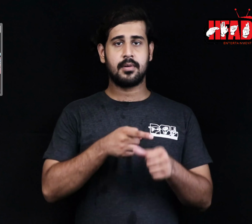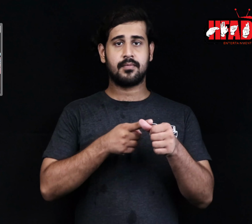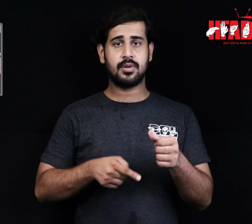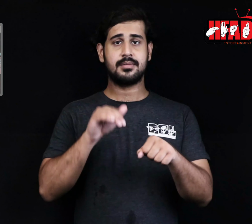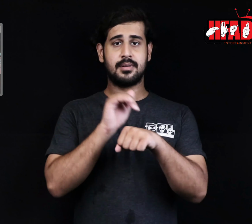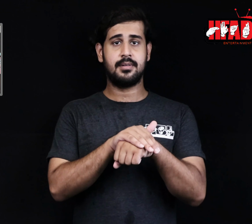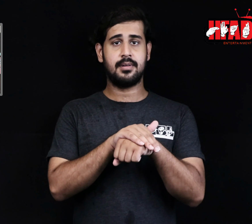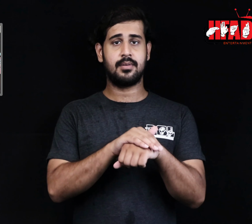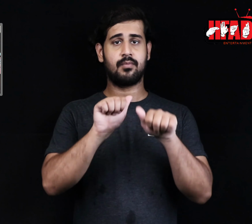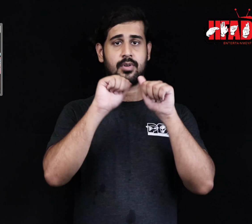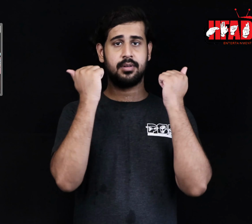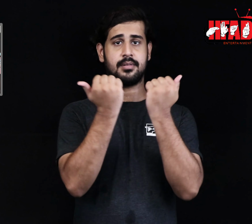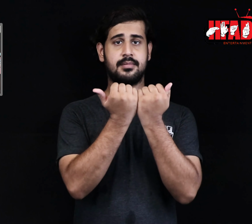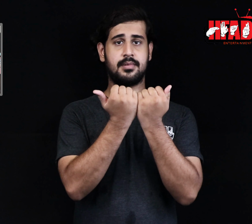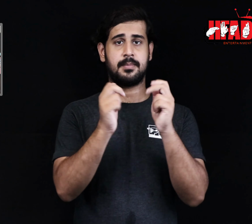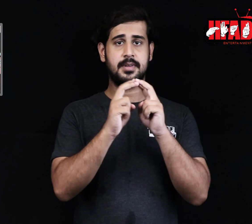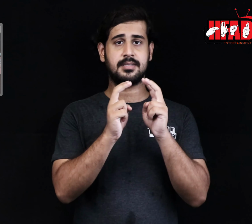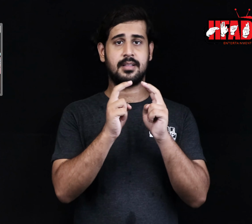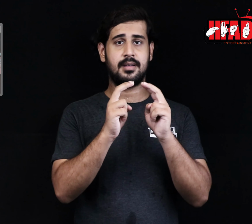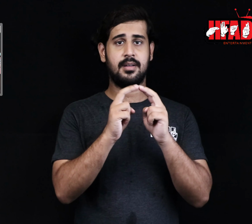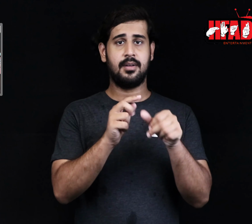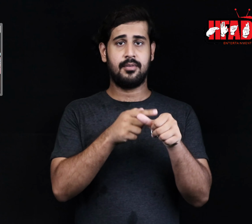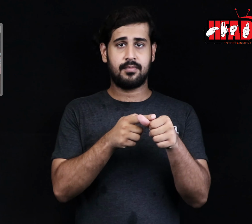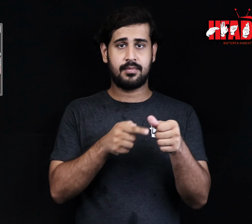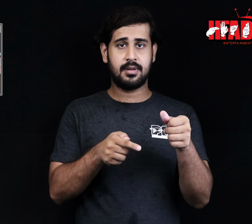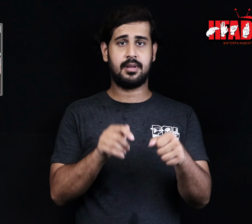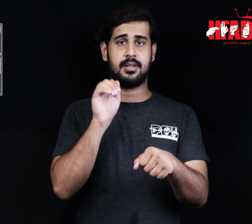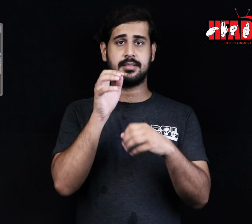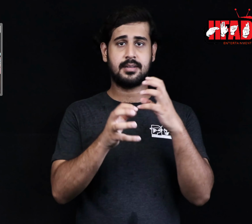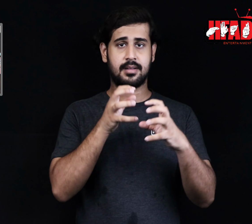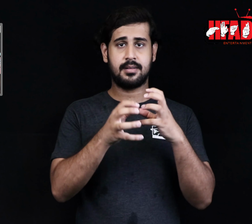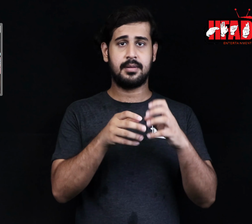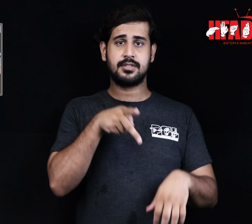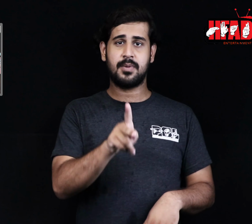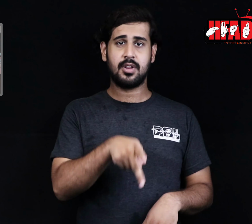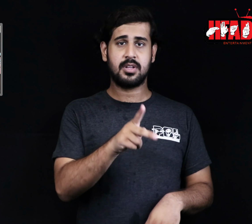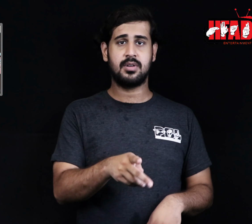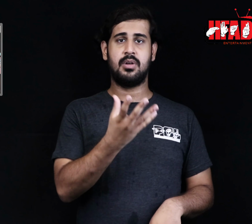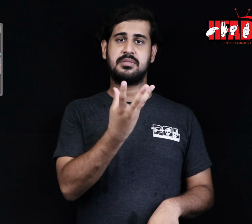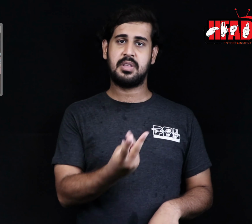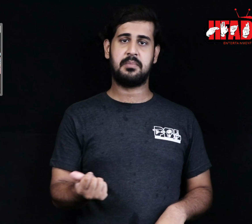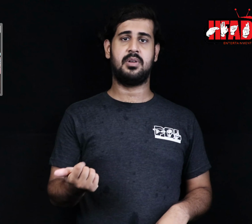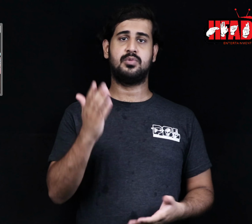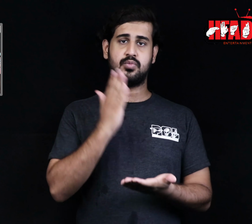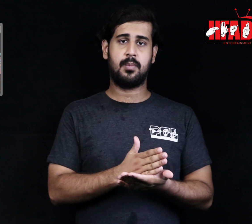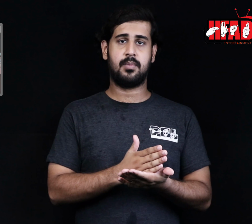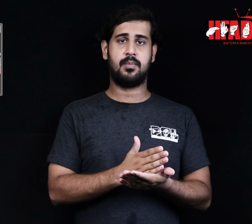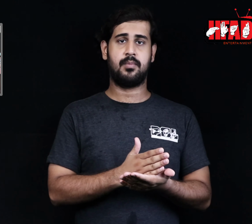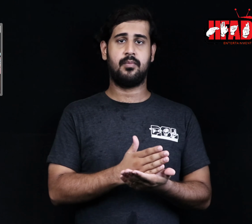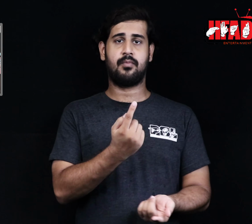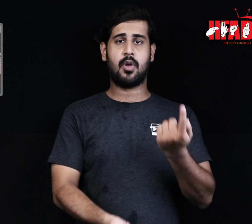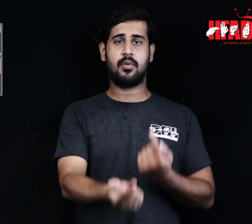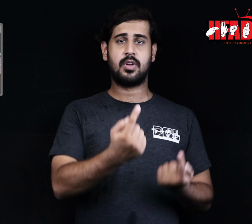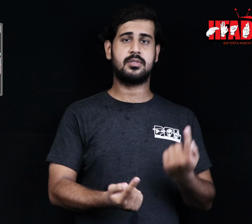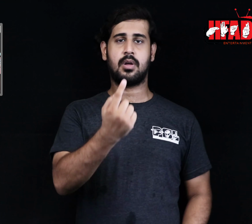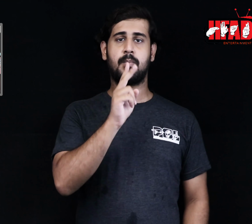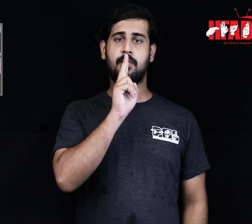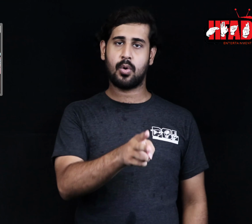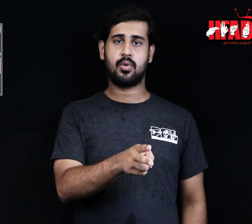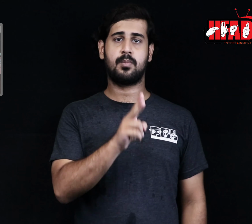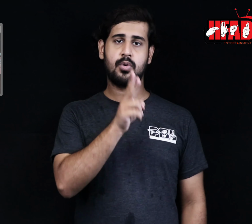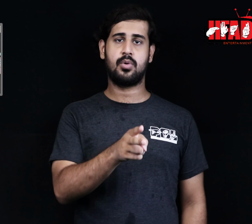The Election Commission rejected the use of the electronic voting machine and raised objections.